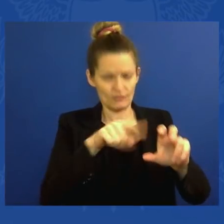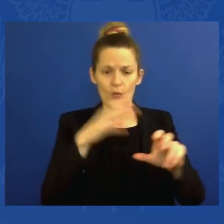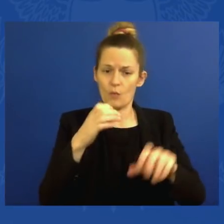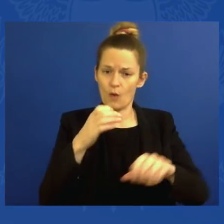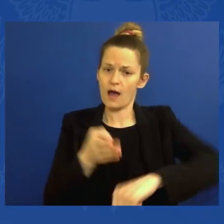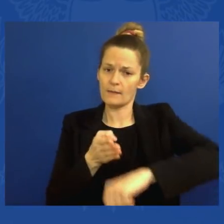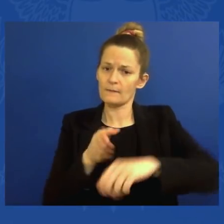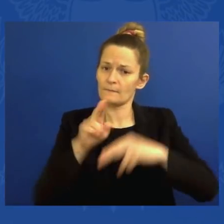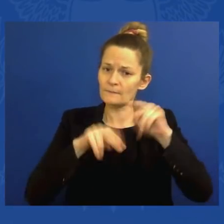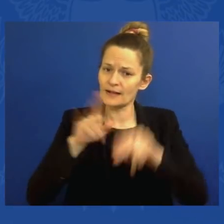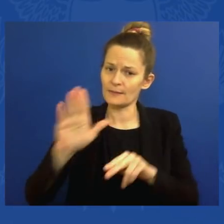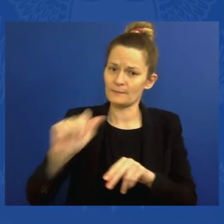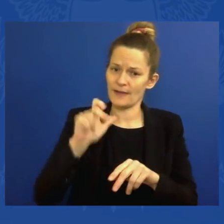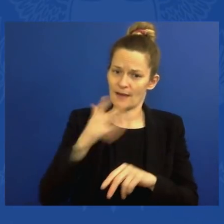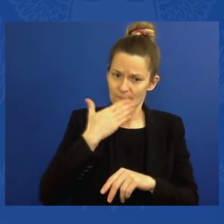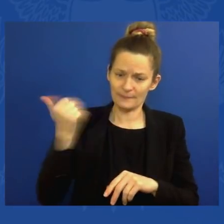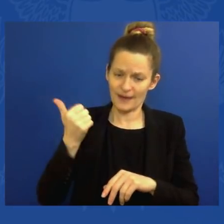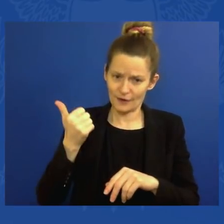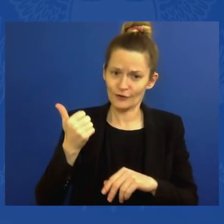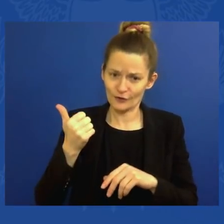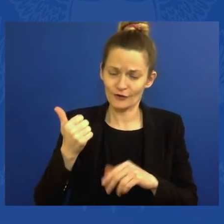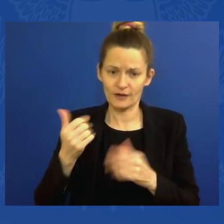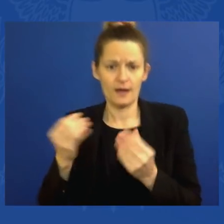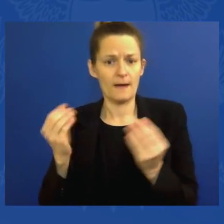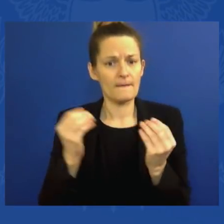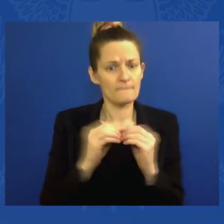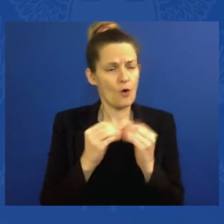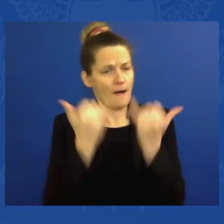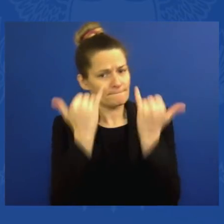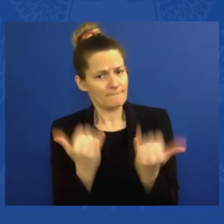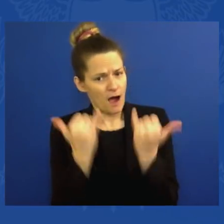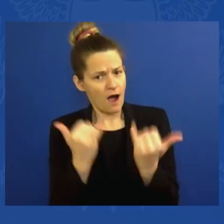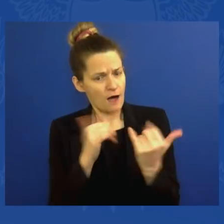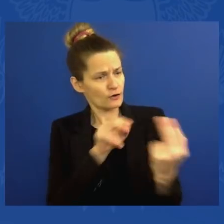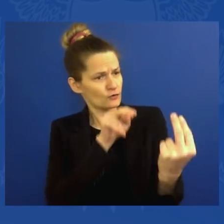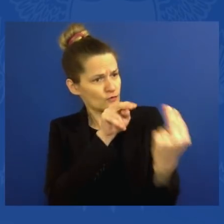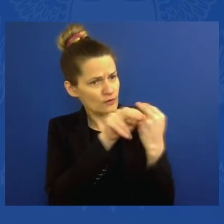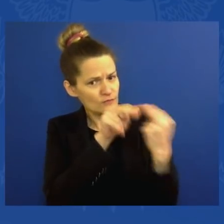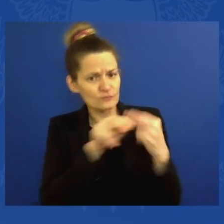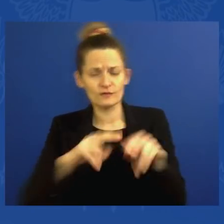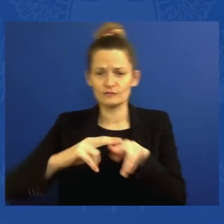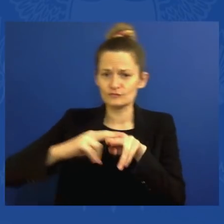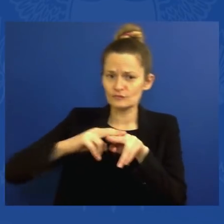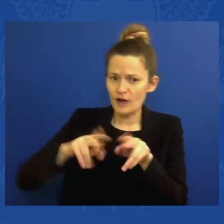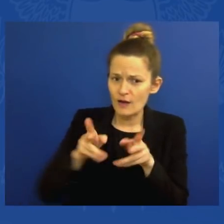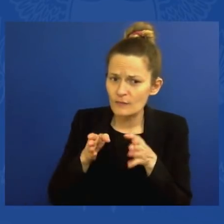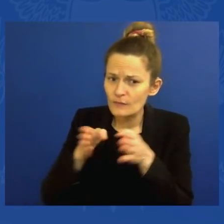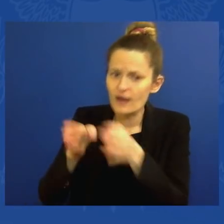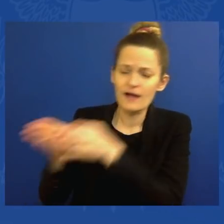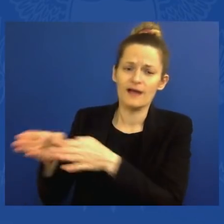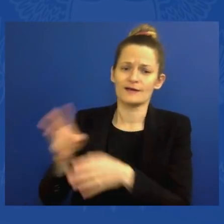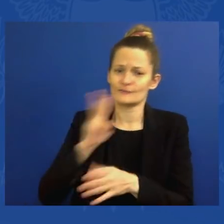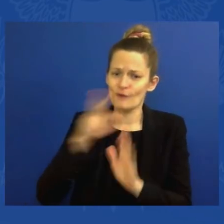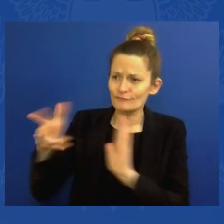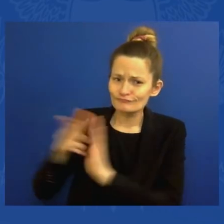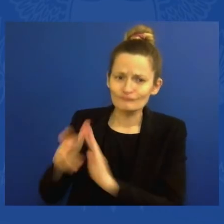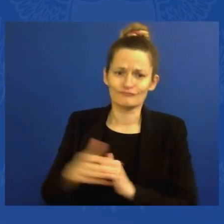ensuring communities have clean water and affordable high speed internet, and investing in the sustainable, clean energy industries.